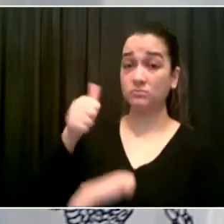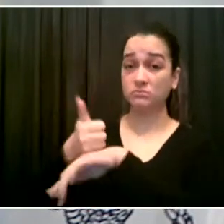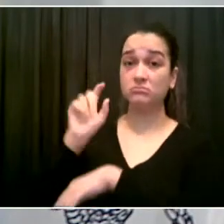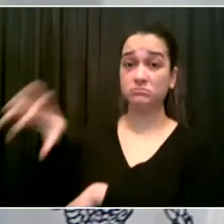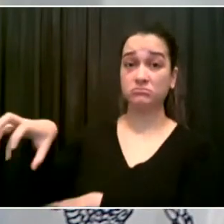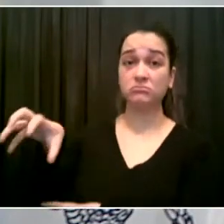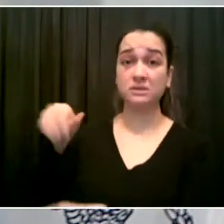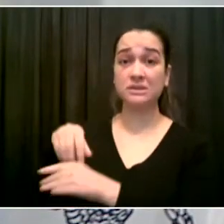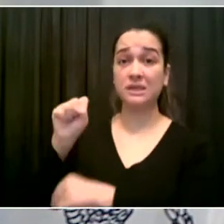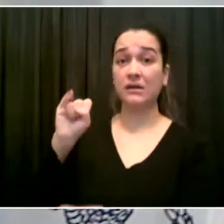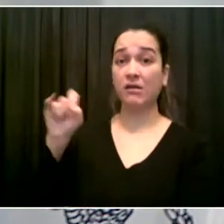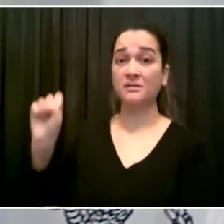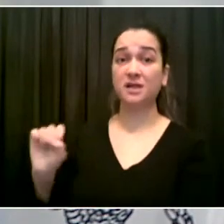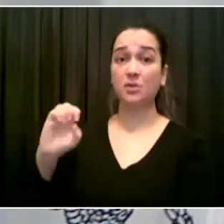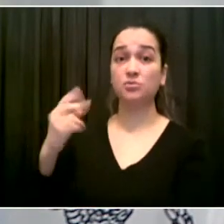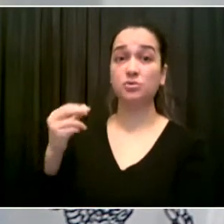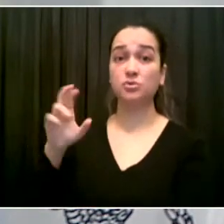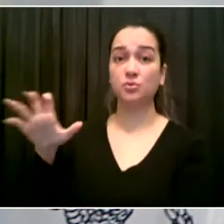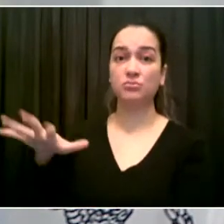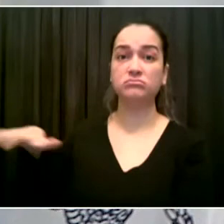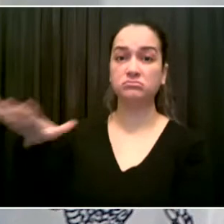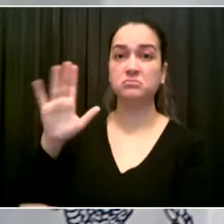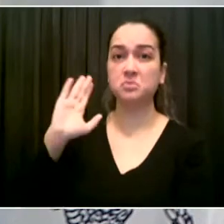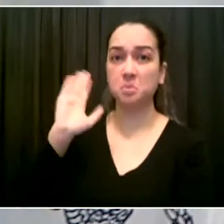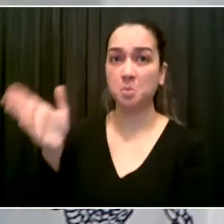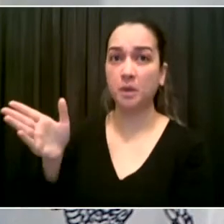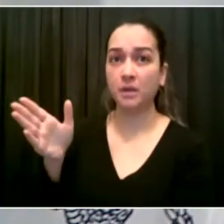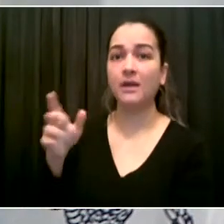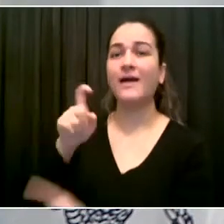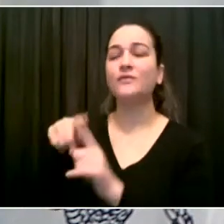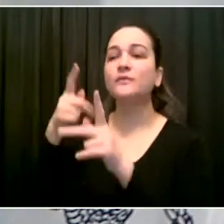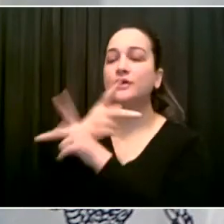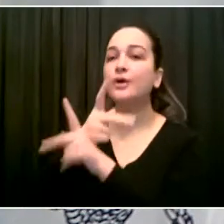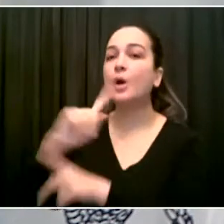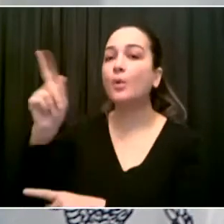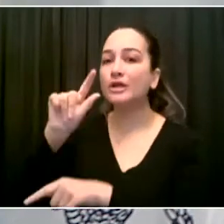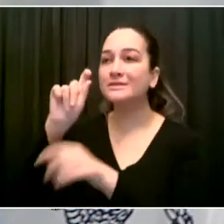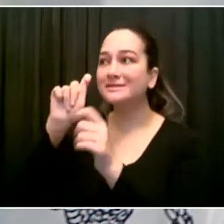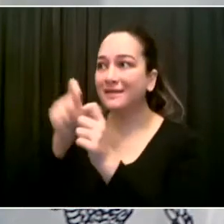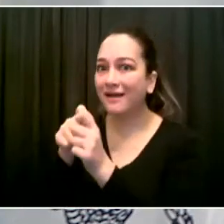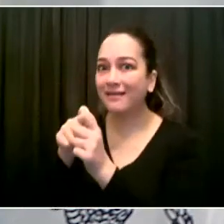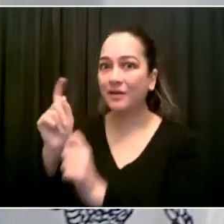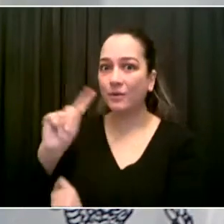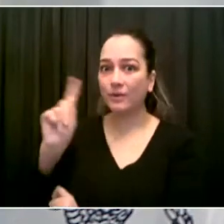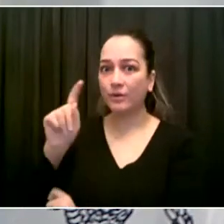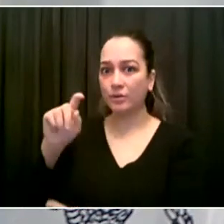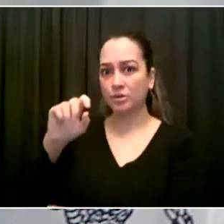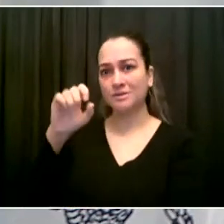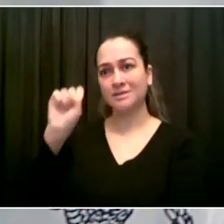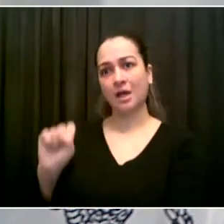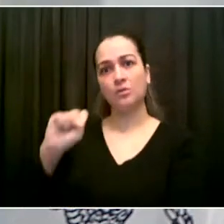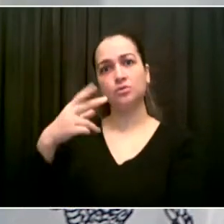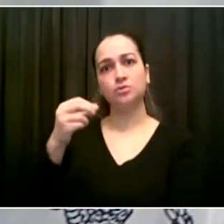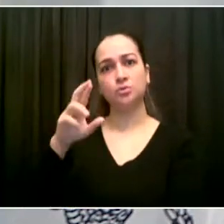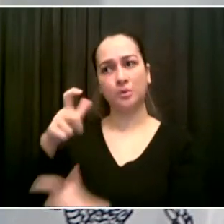IDENTIFY Y SA OUTH SHORE SITE.